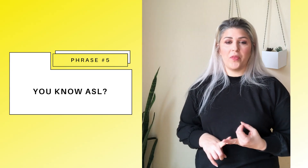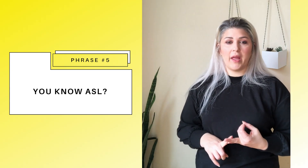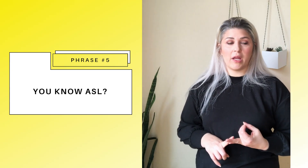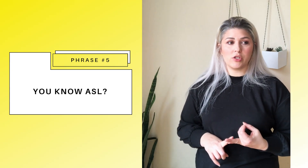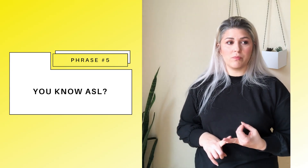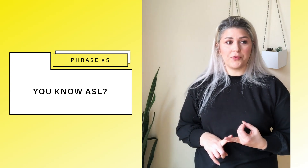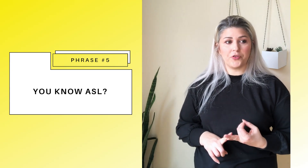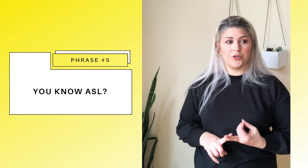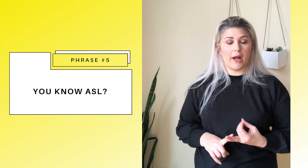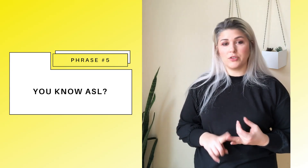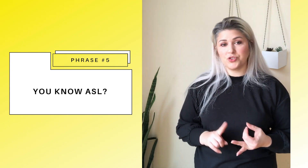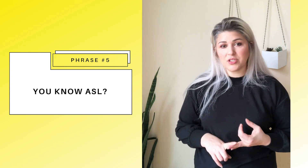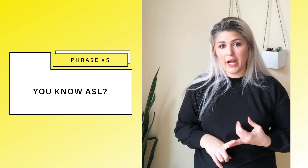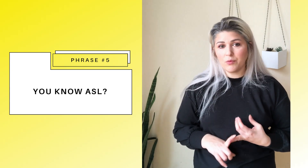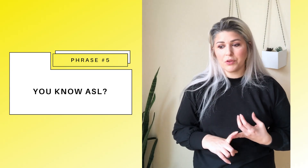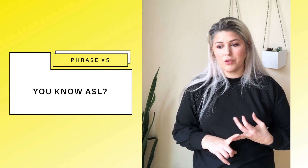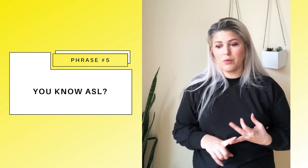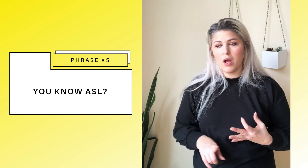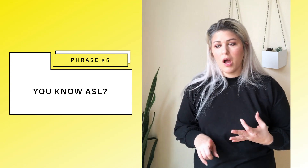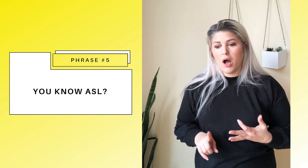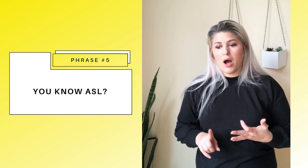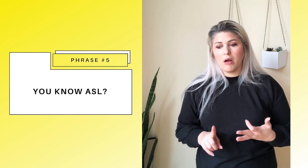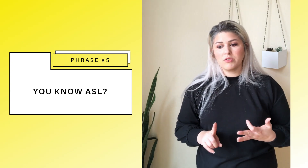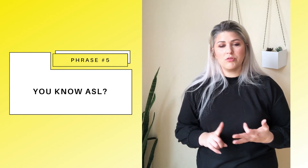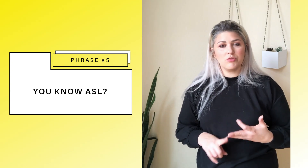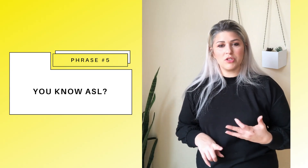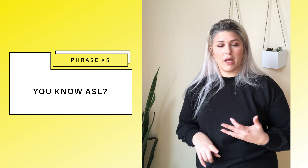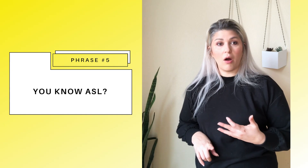but they prefer not to sign with you. Um, so don't just like,